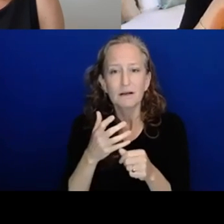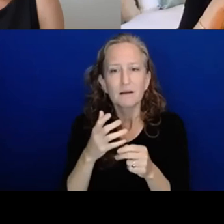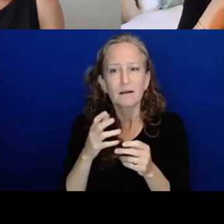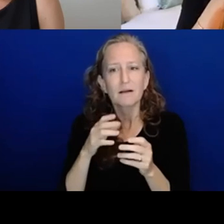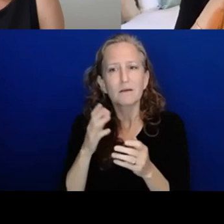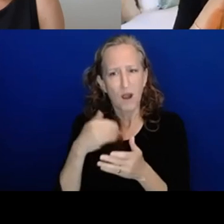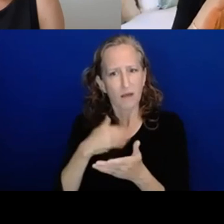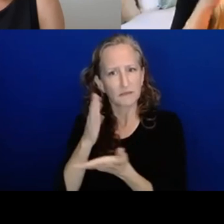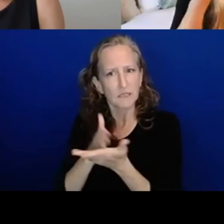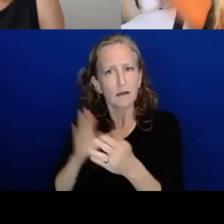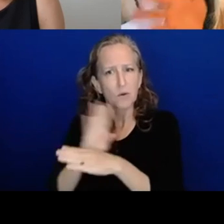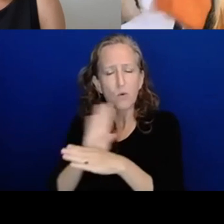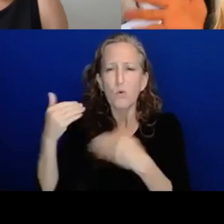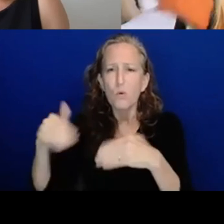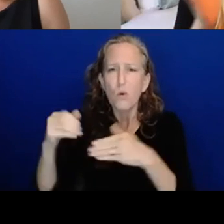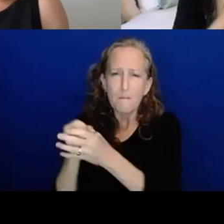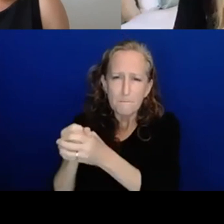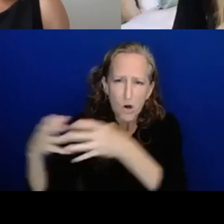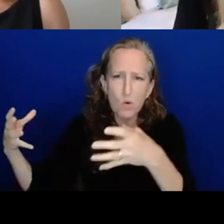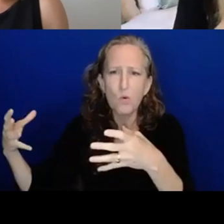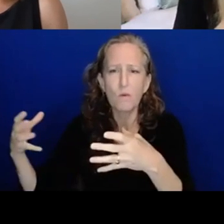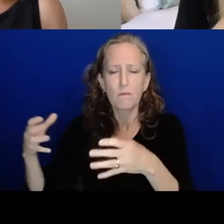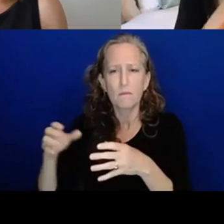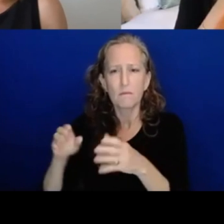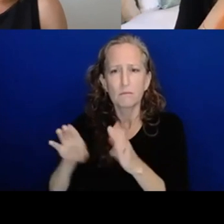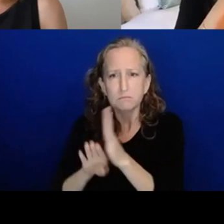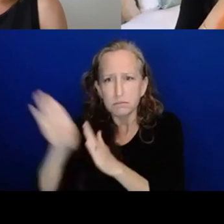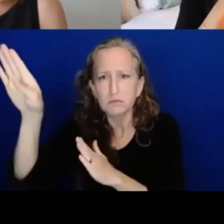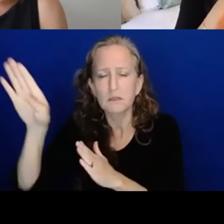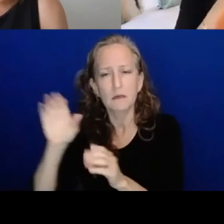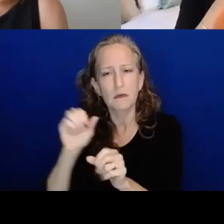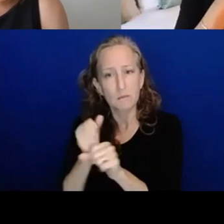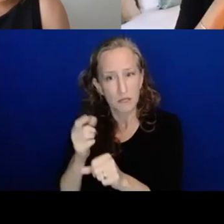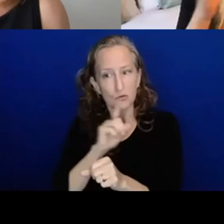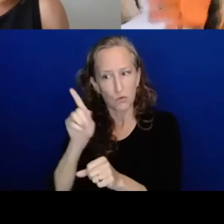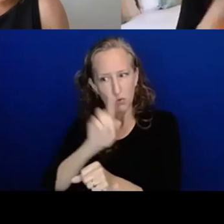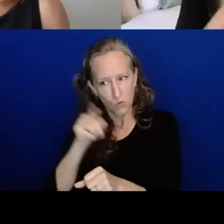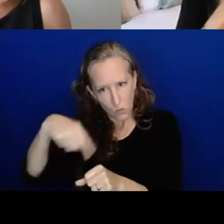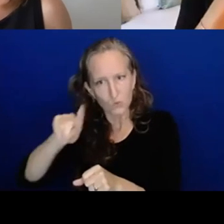Let's make sure we get those diverse perspectives in those workspaces right now so we can avoid